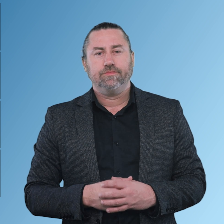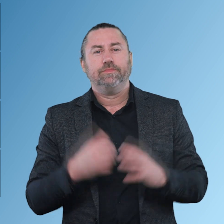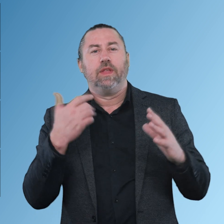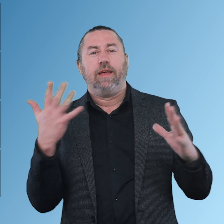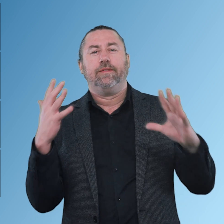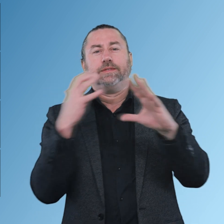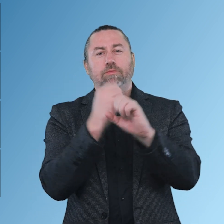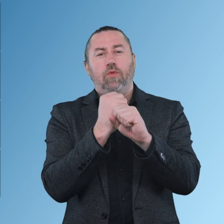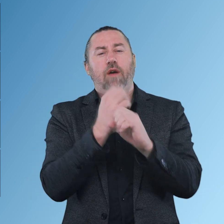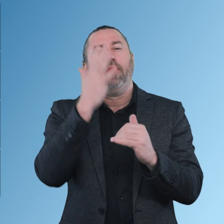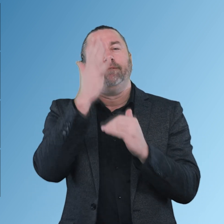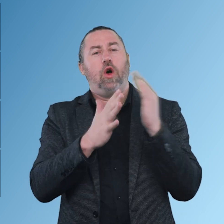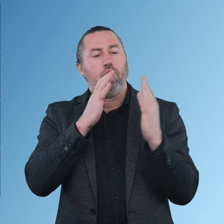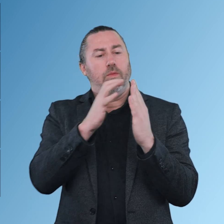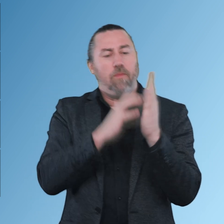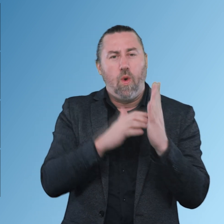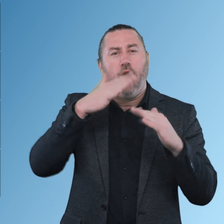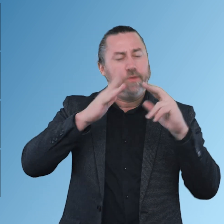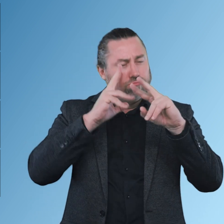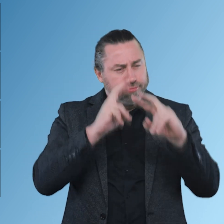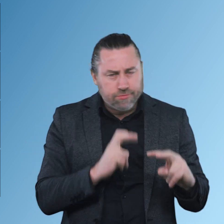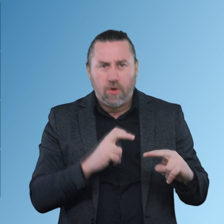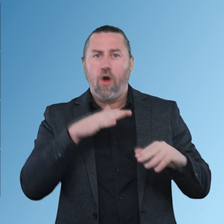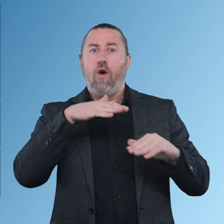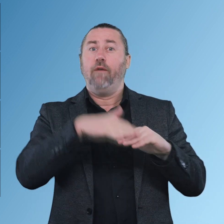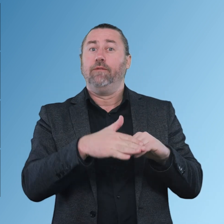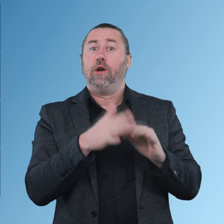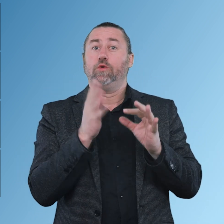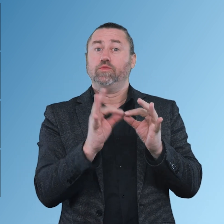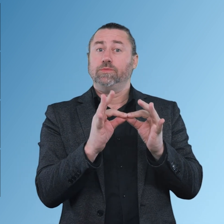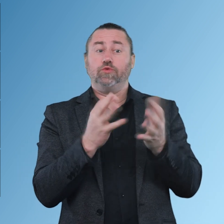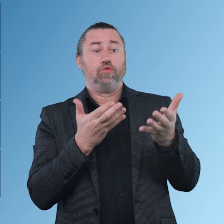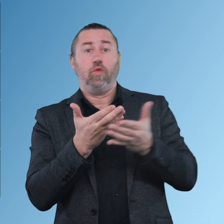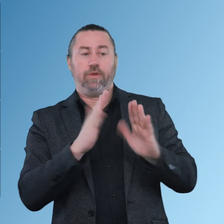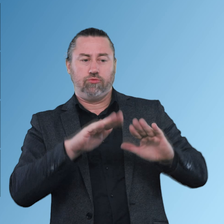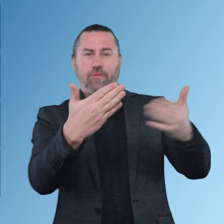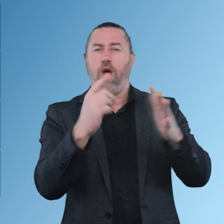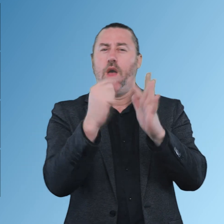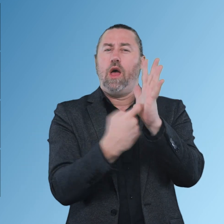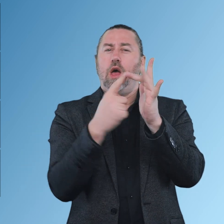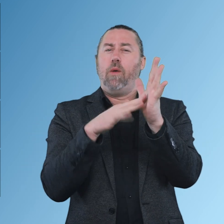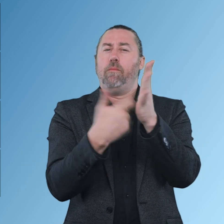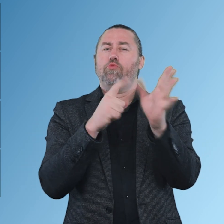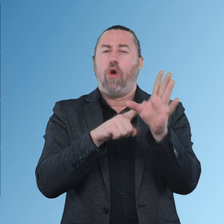Summary of the Final Report on the Review of Auslan Interpreting Service Use in Primary Care.